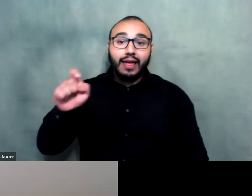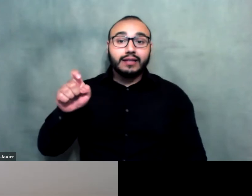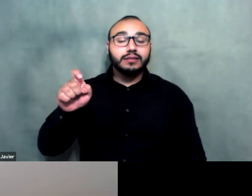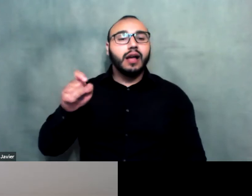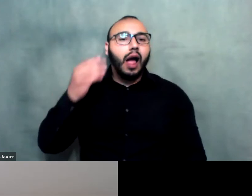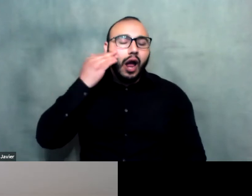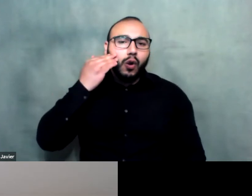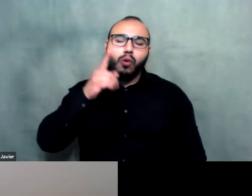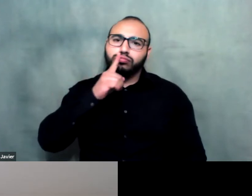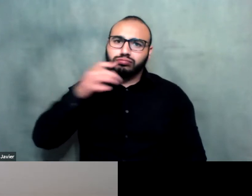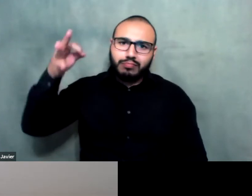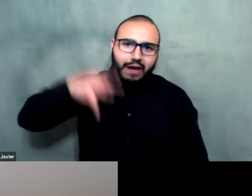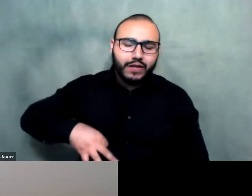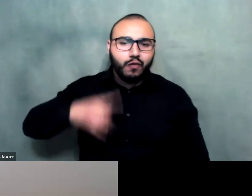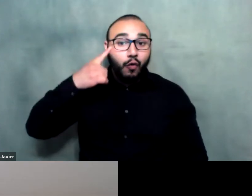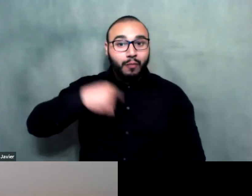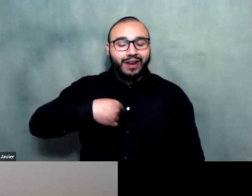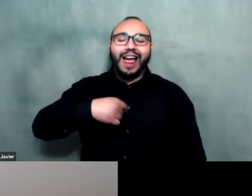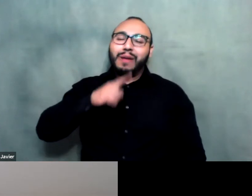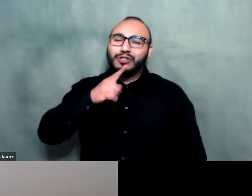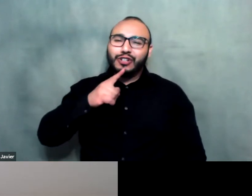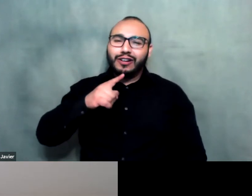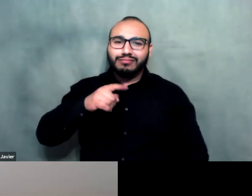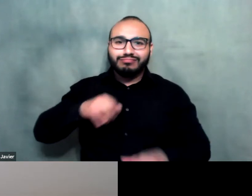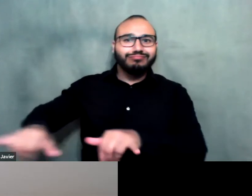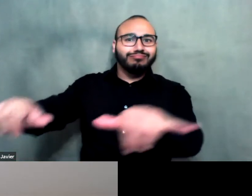was very beneficial to me, and I'm sure our colleagues got a lot out of it, too. Thank